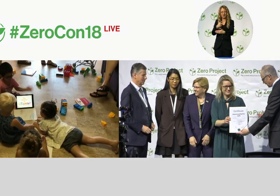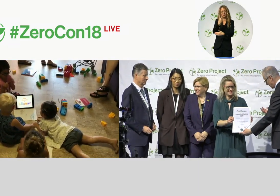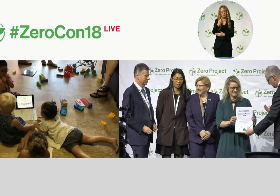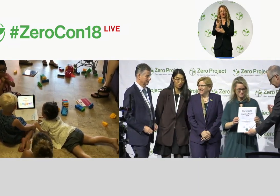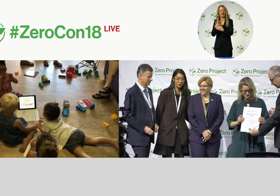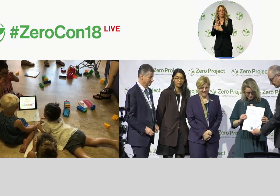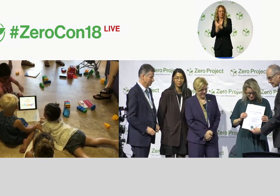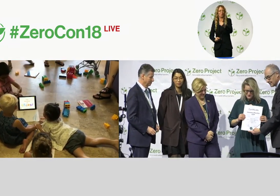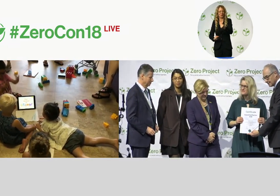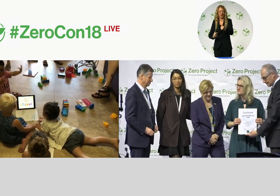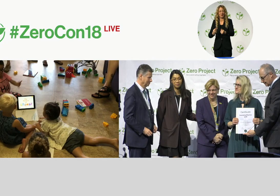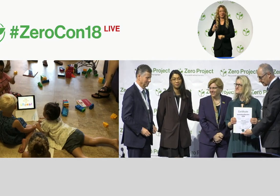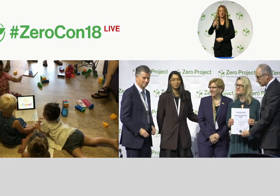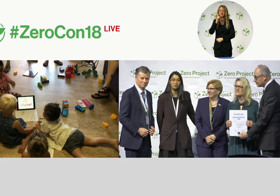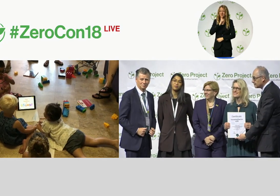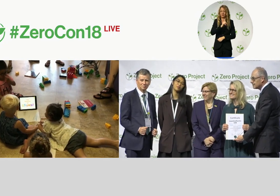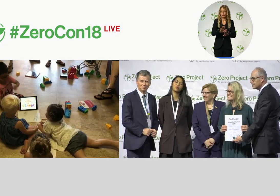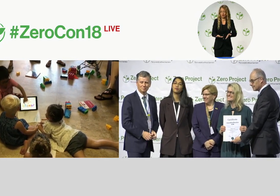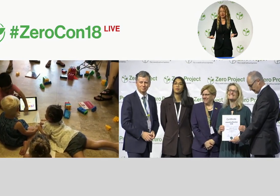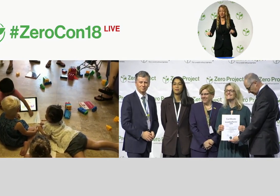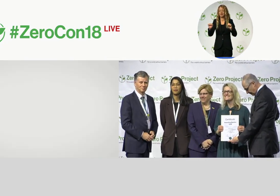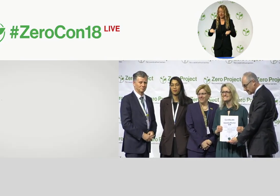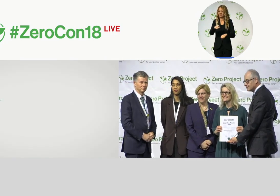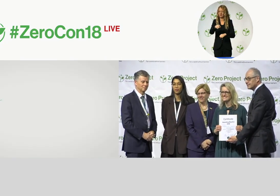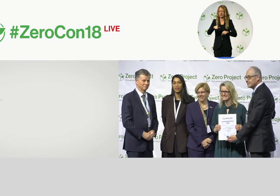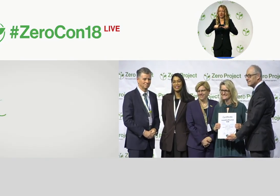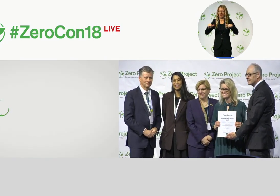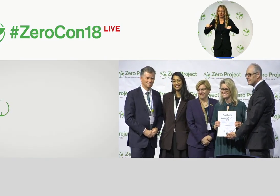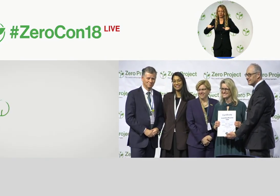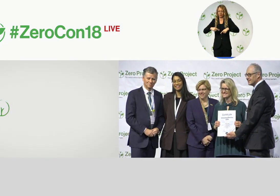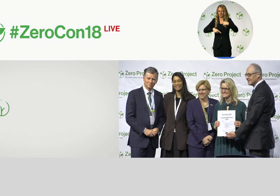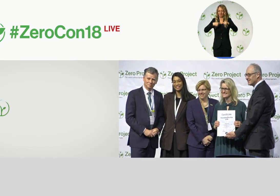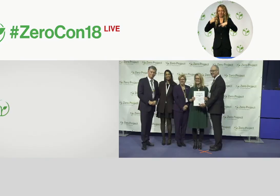Using the Storybook Creator app, anyone can create their own bilingual storybook.